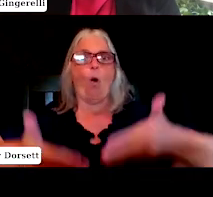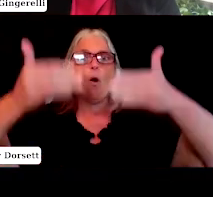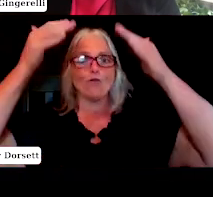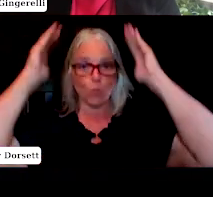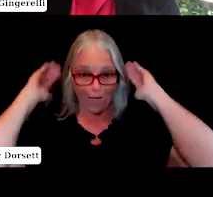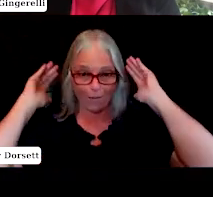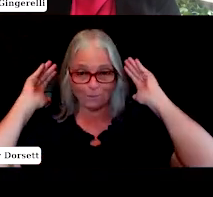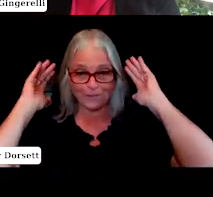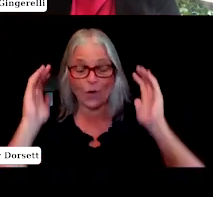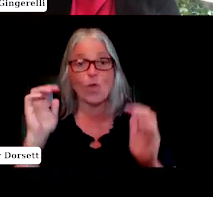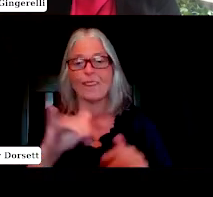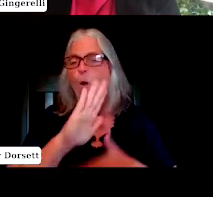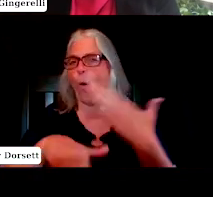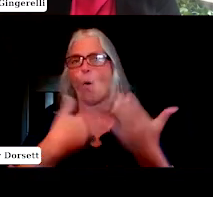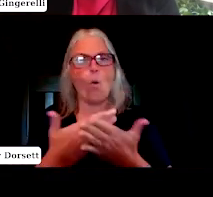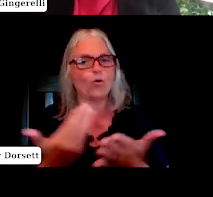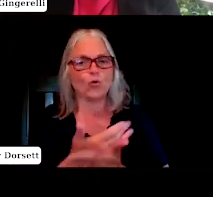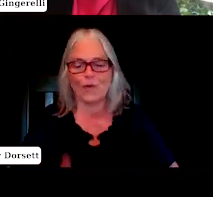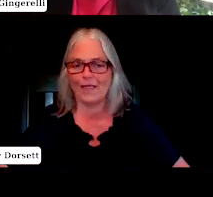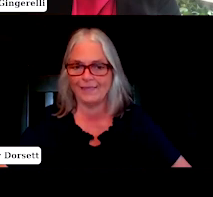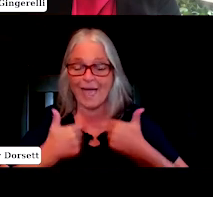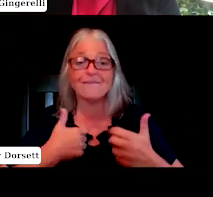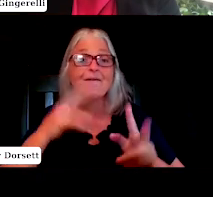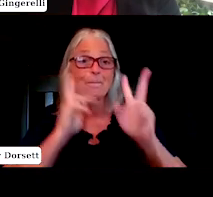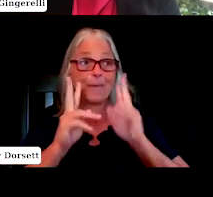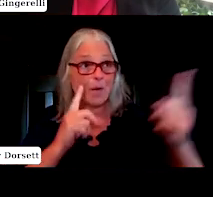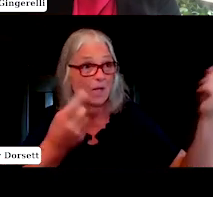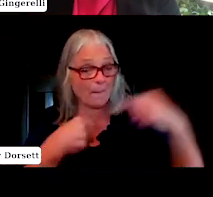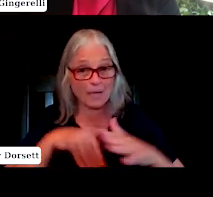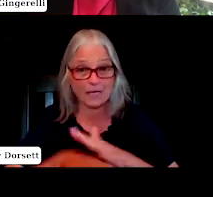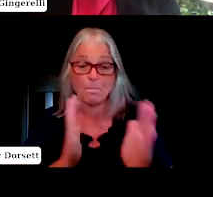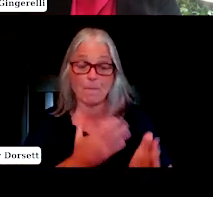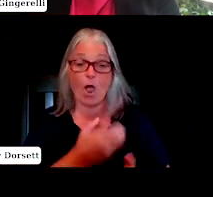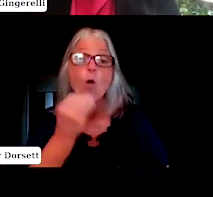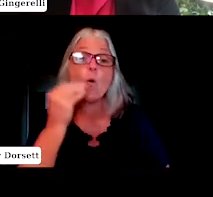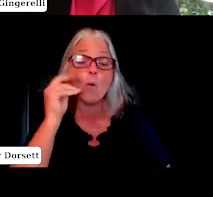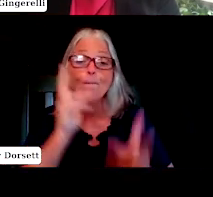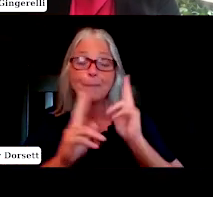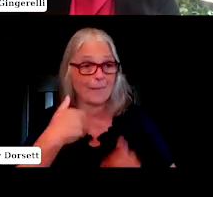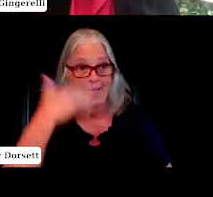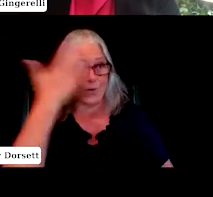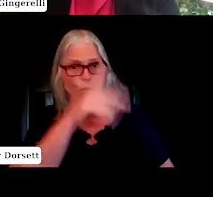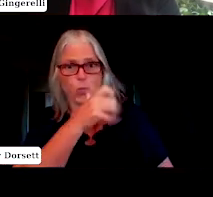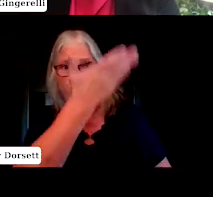With this whole new life, and having people in our home and people I didn't know, and.